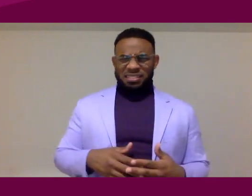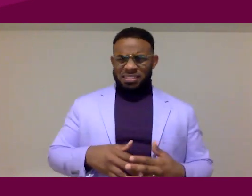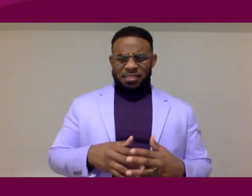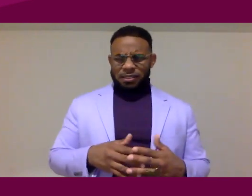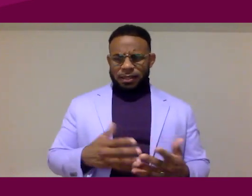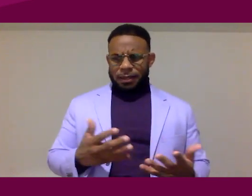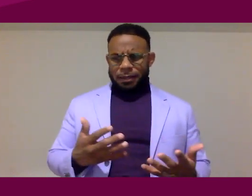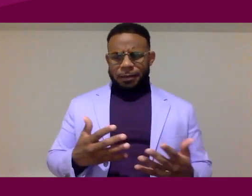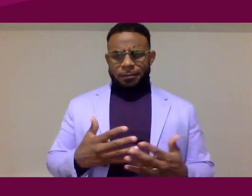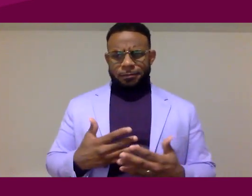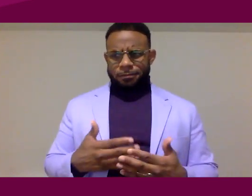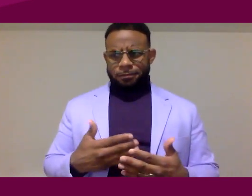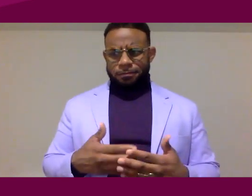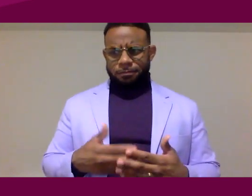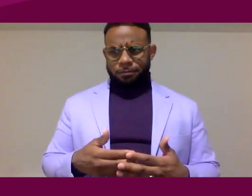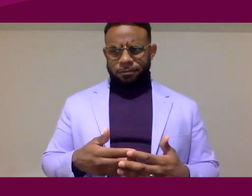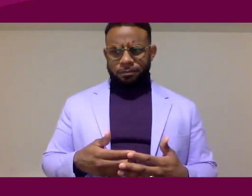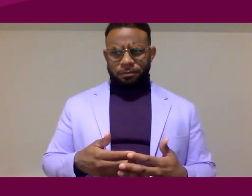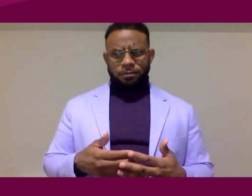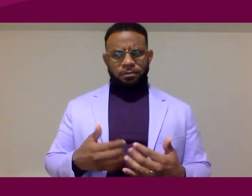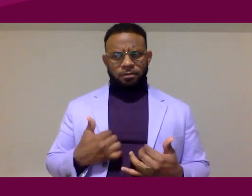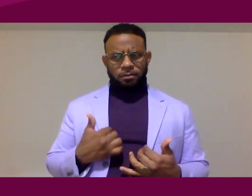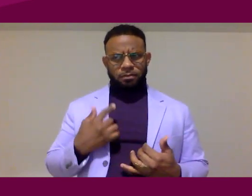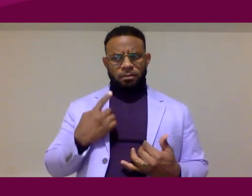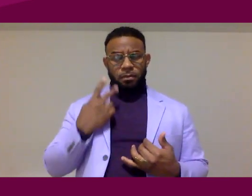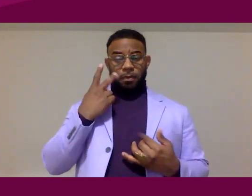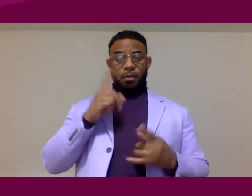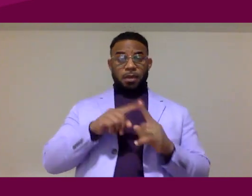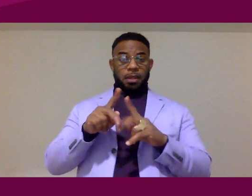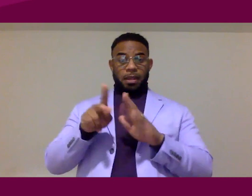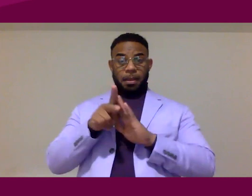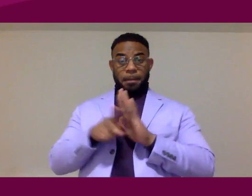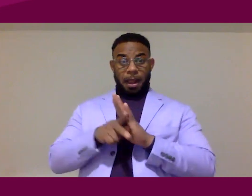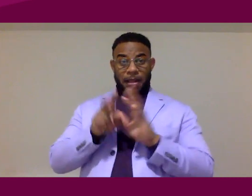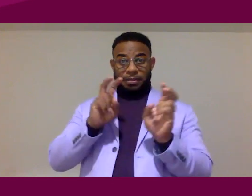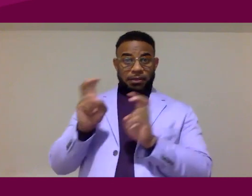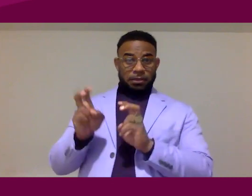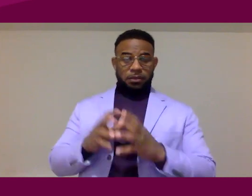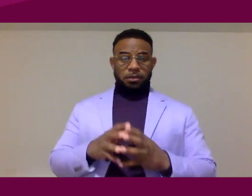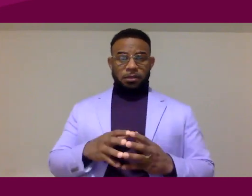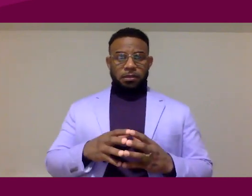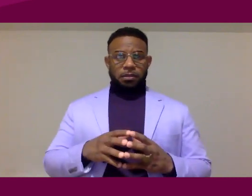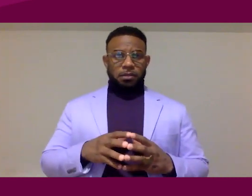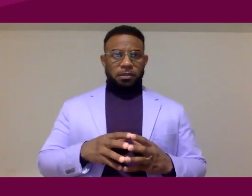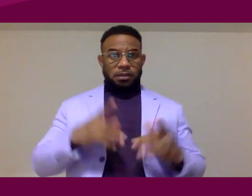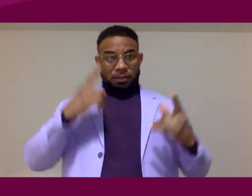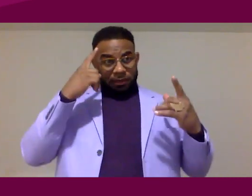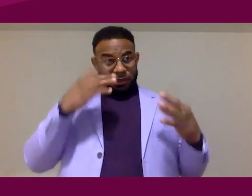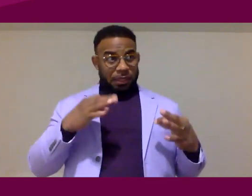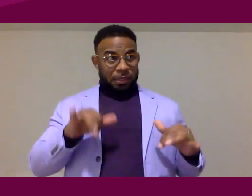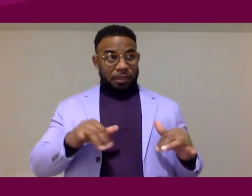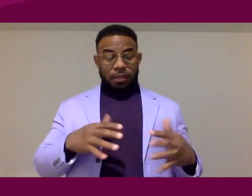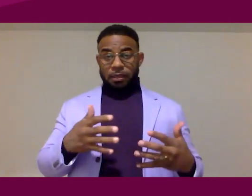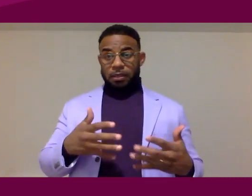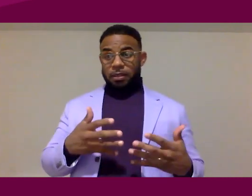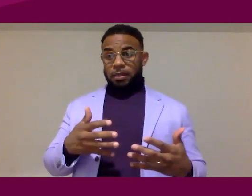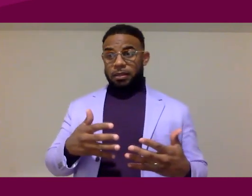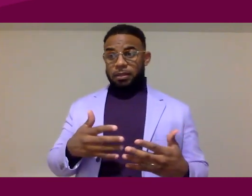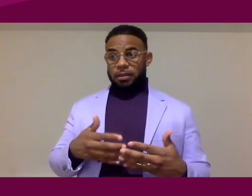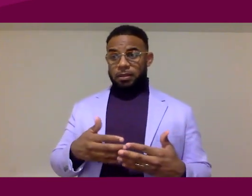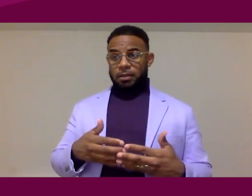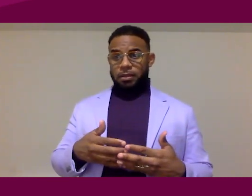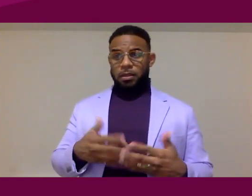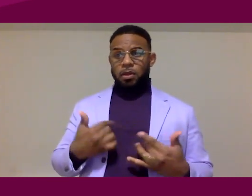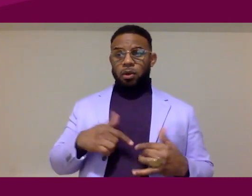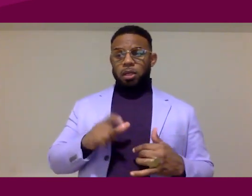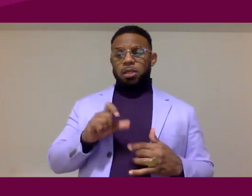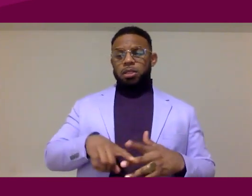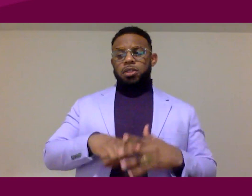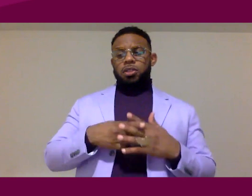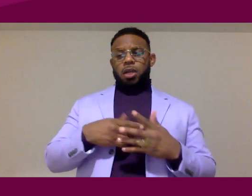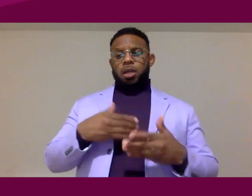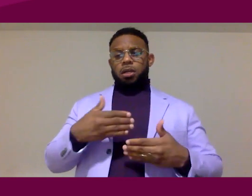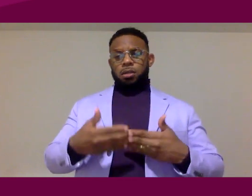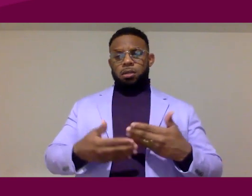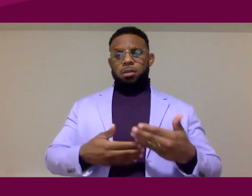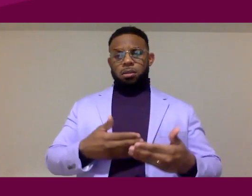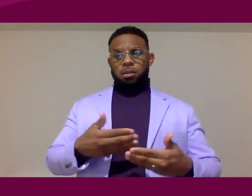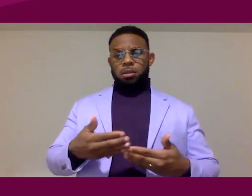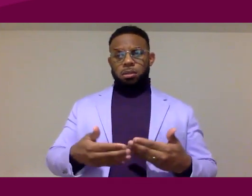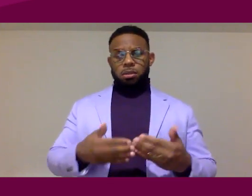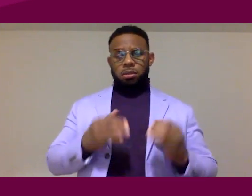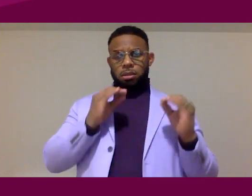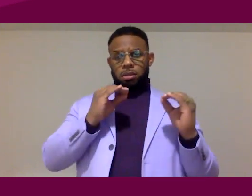And I saw it as a policy issue and decided that we should start educating people with